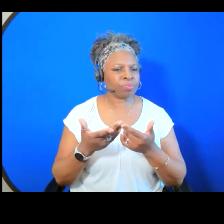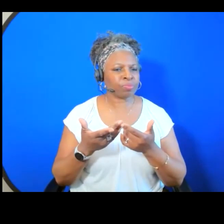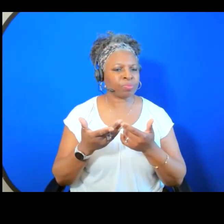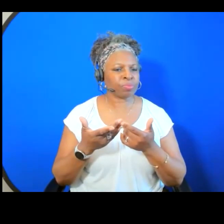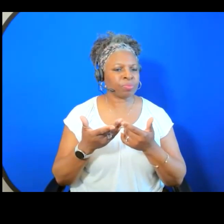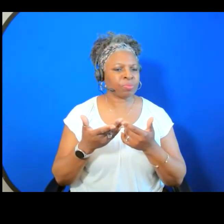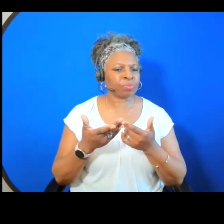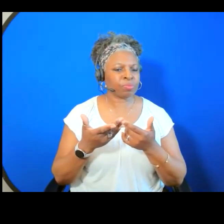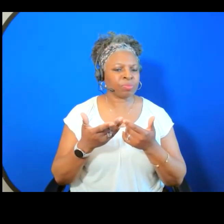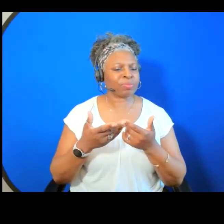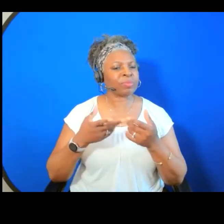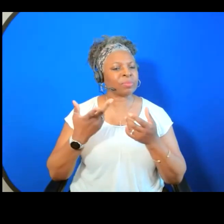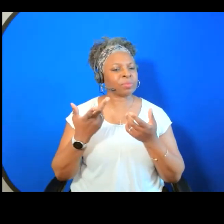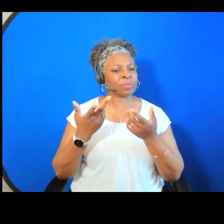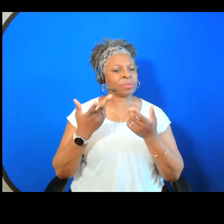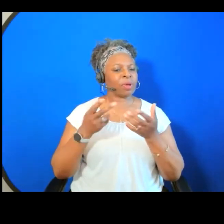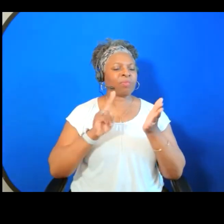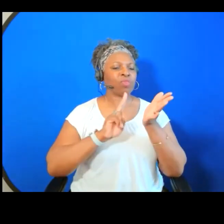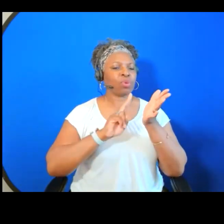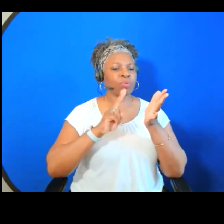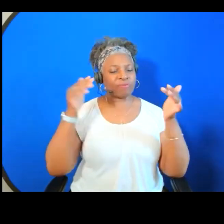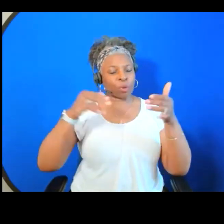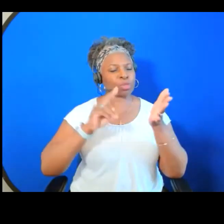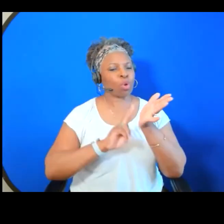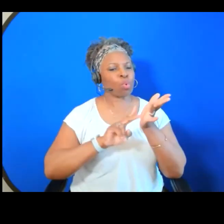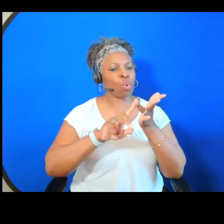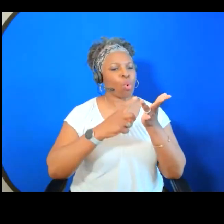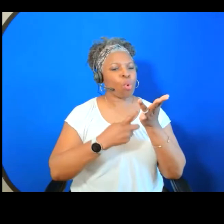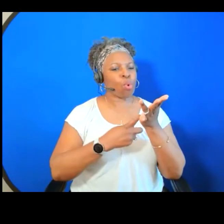experimental style of Nordic LARP, which we will of course also hear more of.